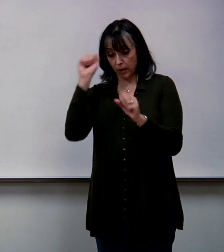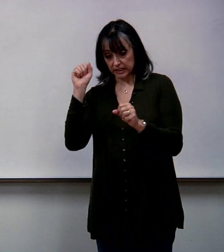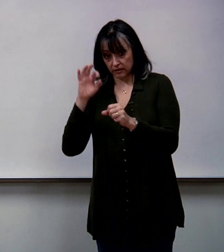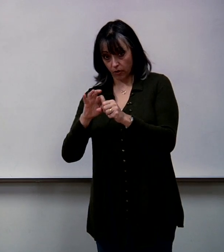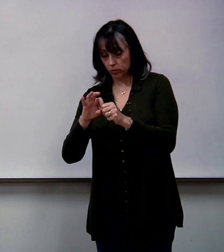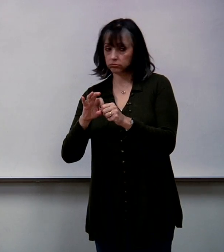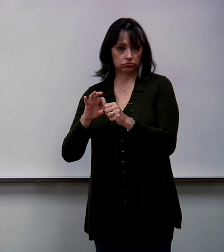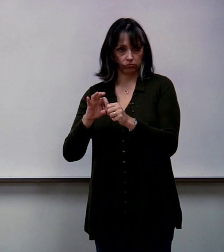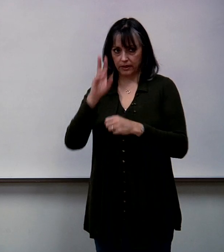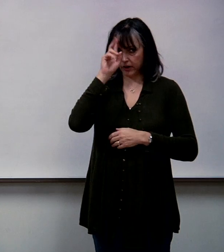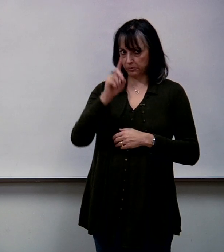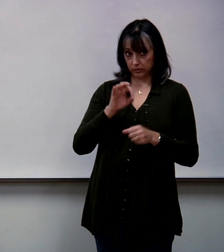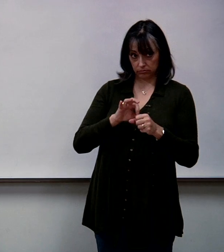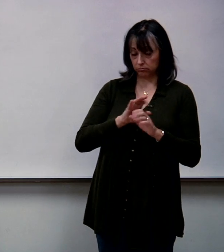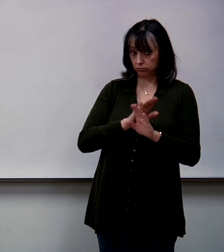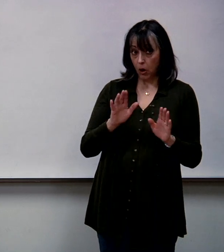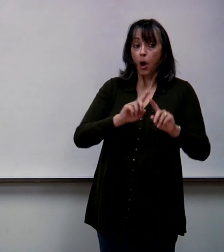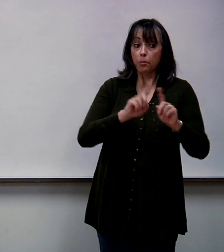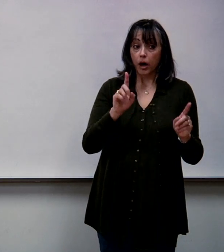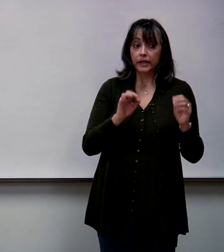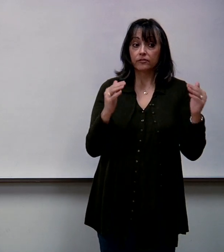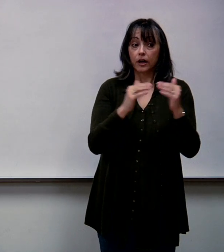except if there is a tie. So those of you who are familiar with how